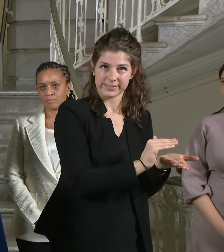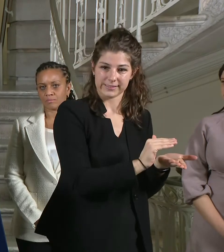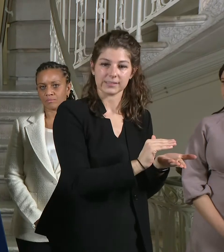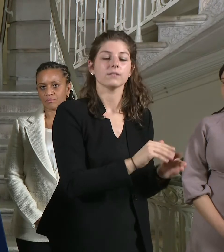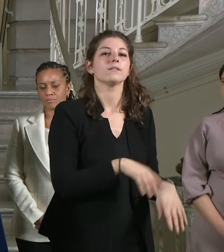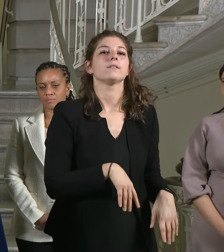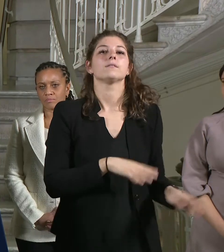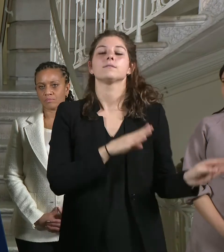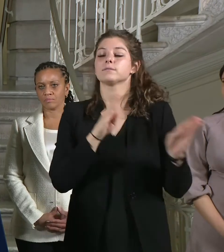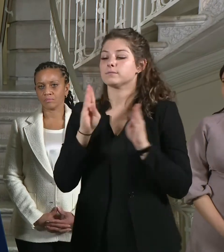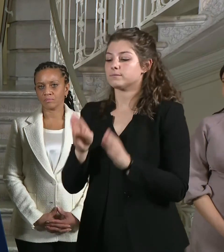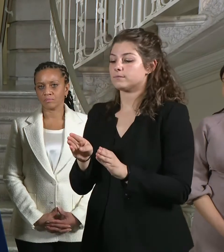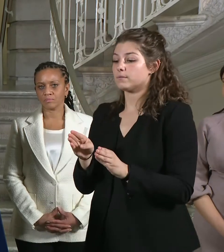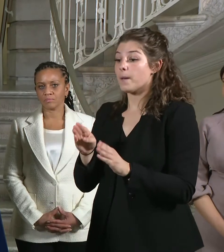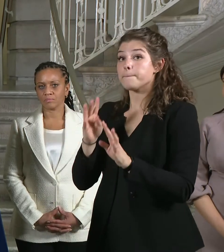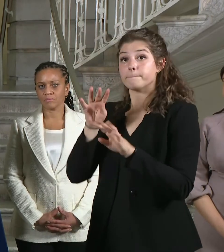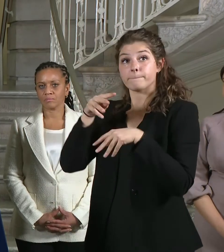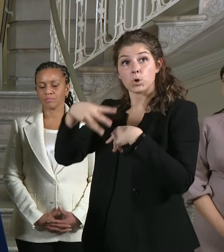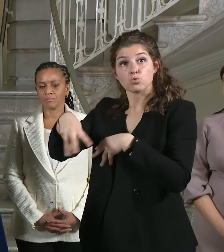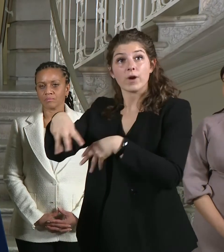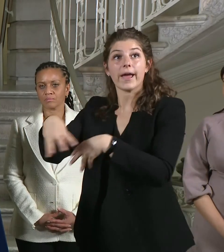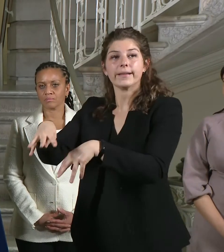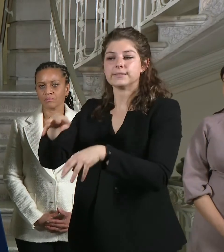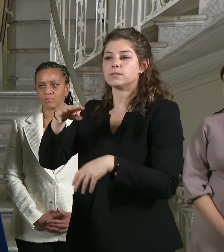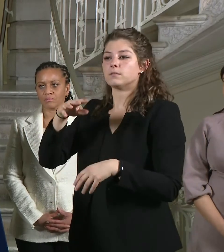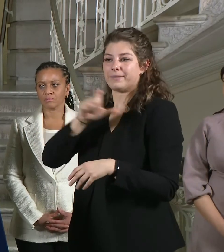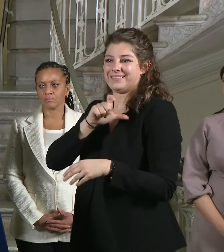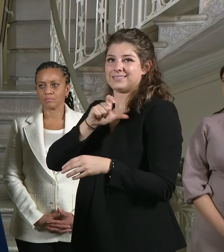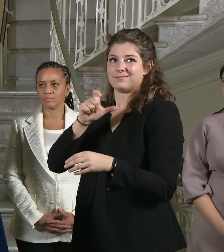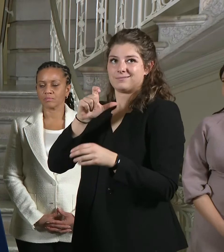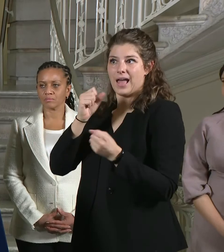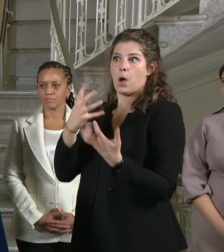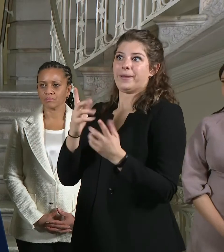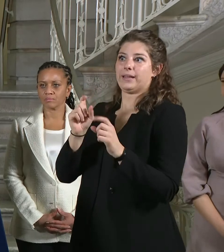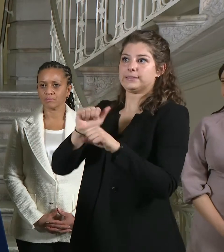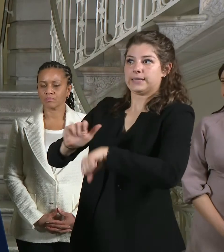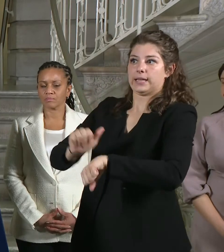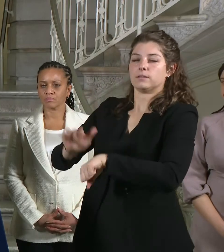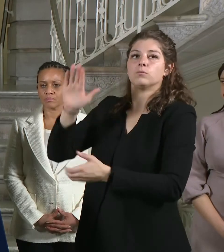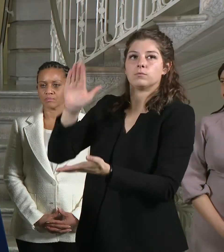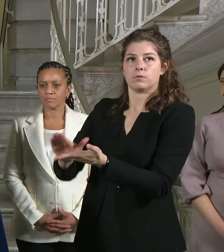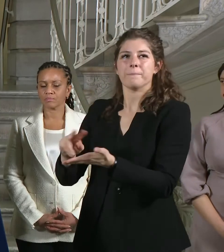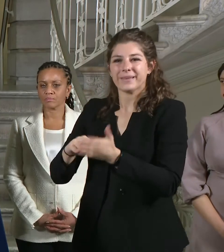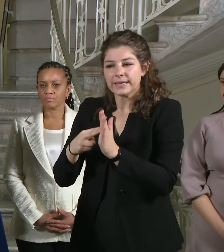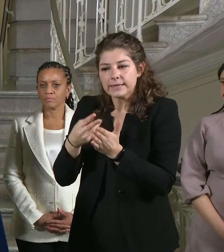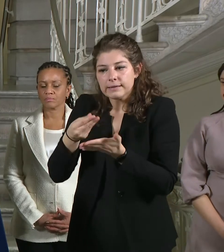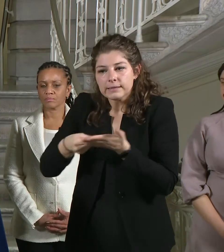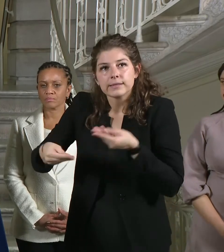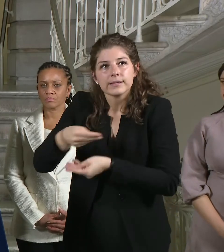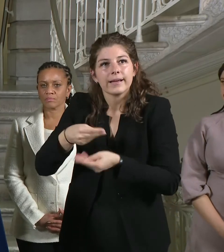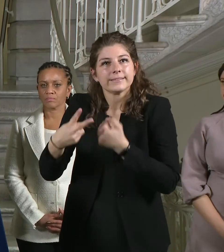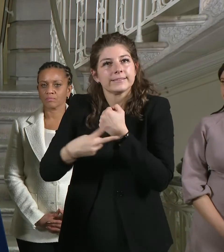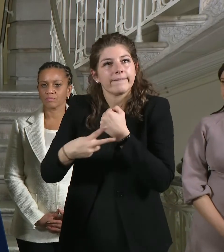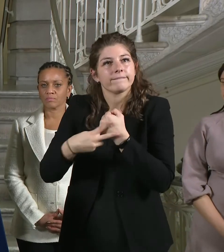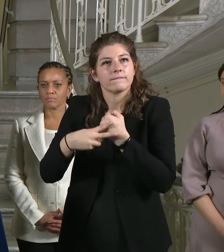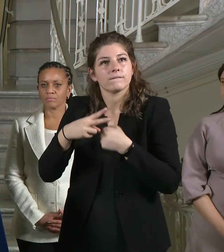OFFICERS ASSIGNED TO OUR NEW YEAR'S CELEBRATION. WE DECREASED NUMBERS OF OFFICERS